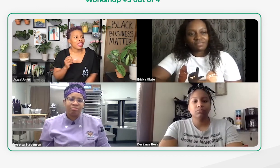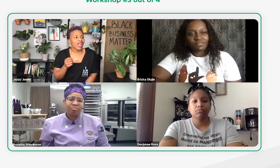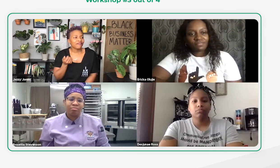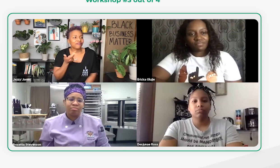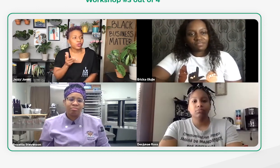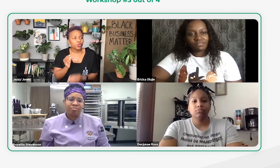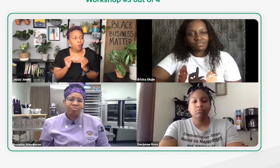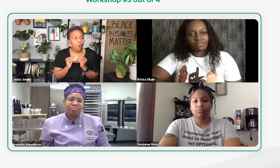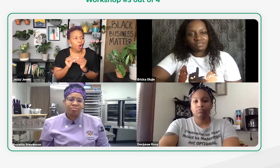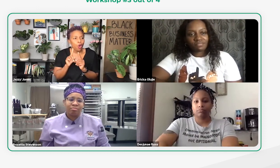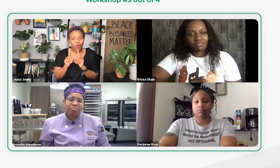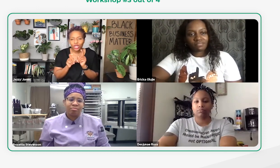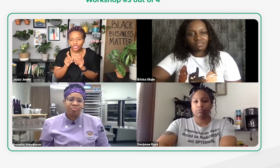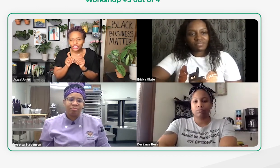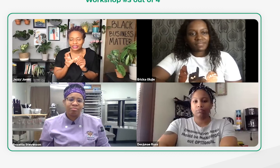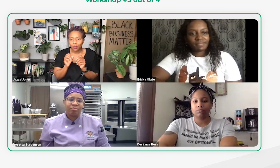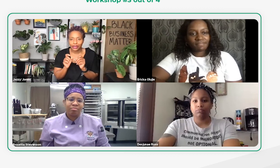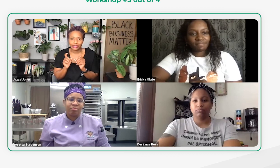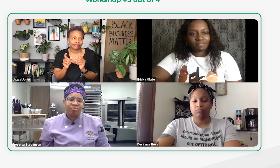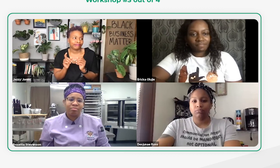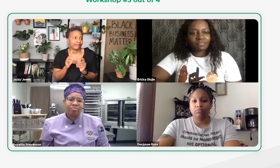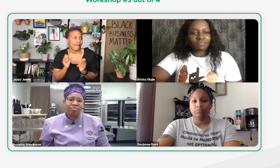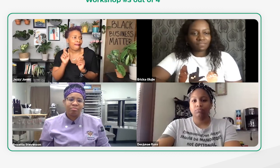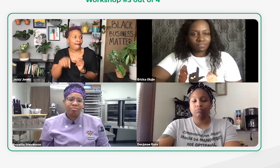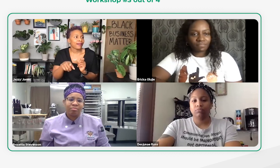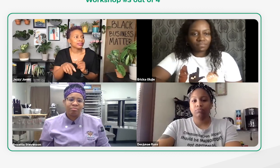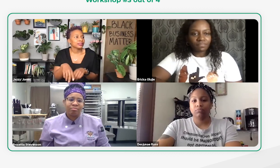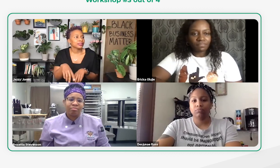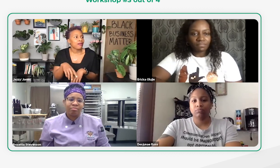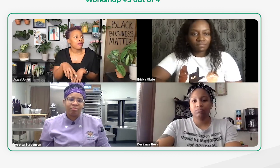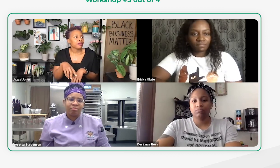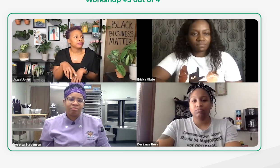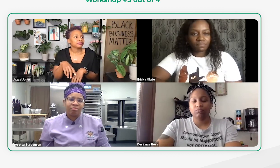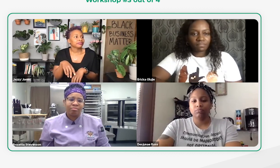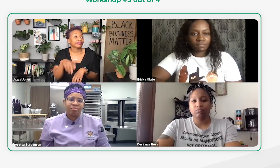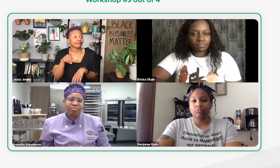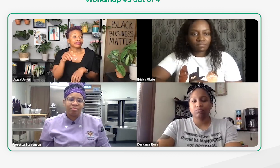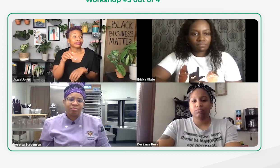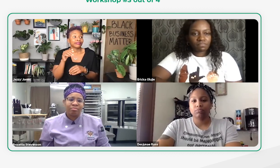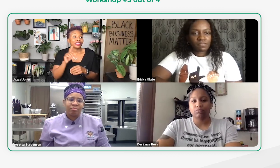Yes. Thank you. We have a few more questions that some folks wanted to ask.